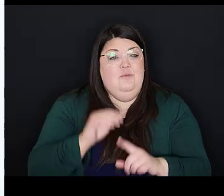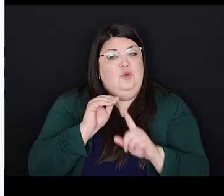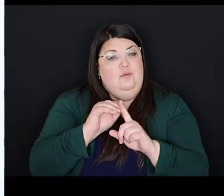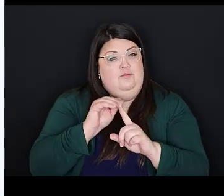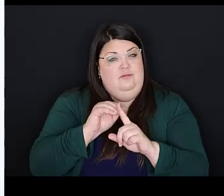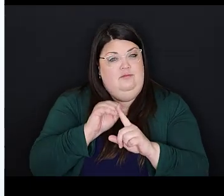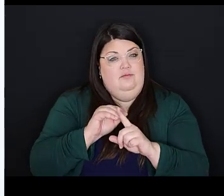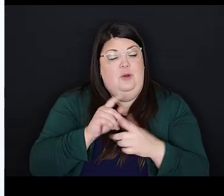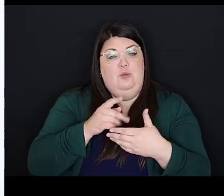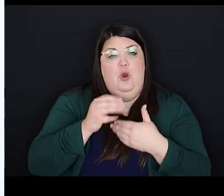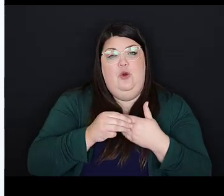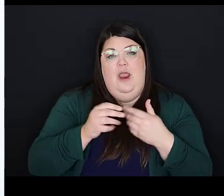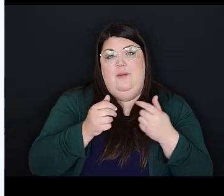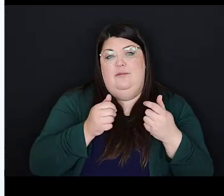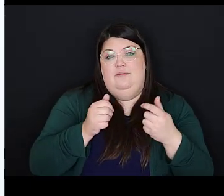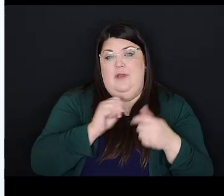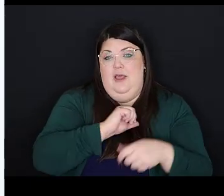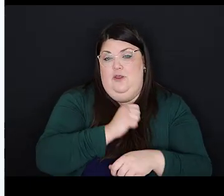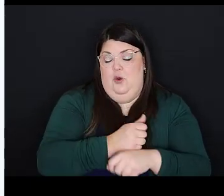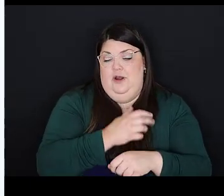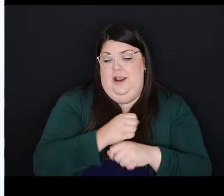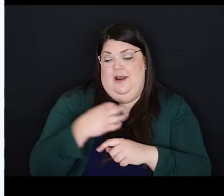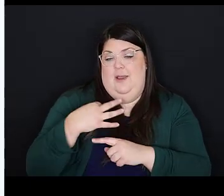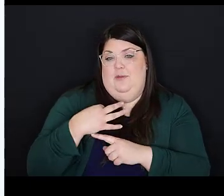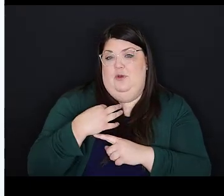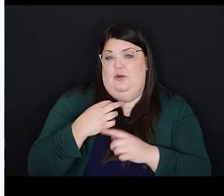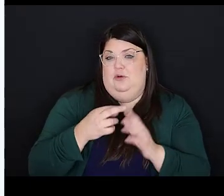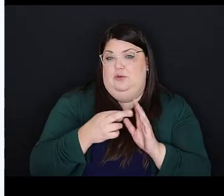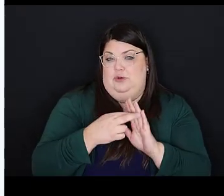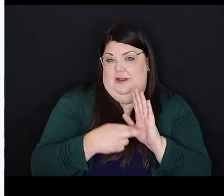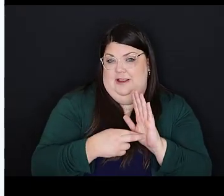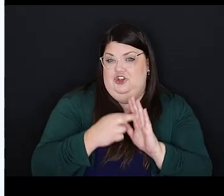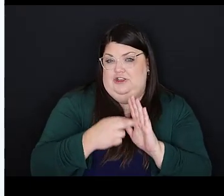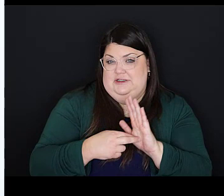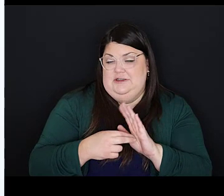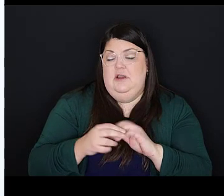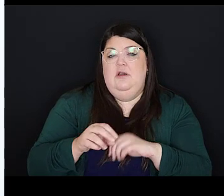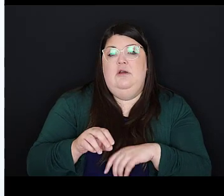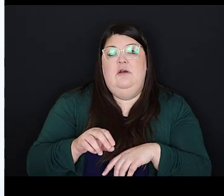The Program Authority and Applicable Regulations are important to understand allowable and